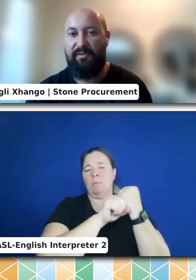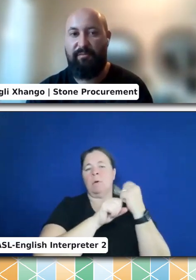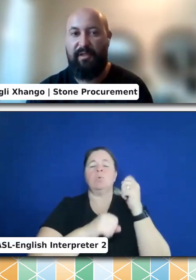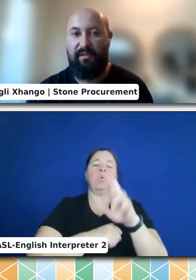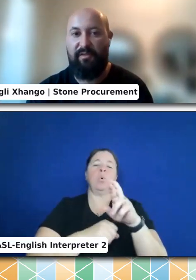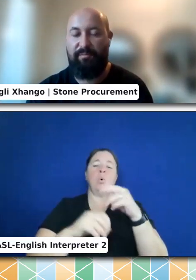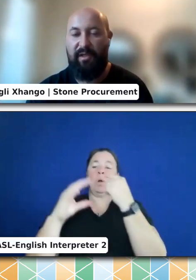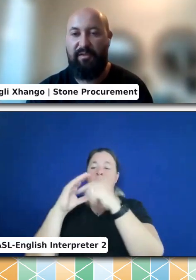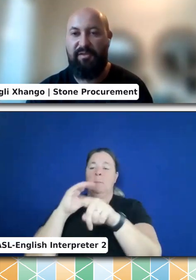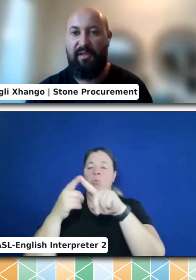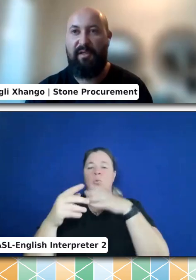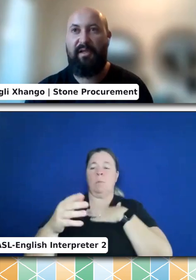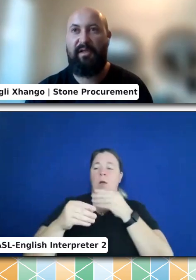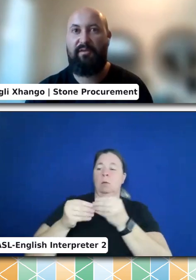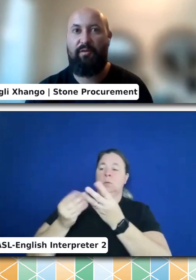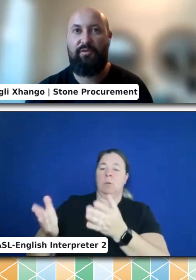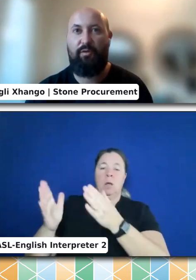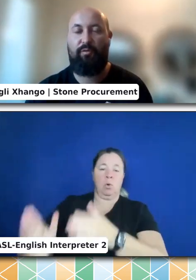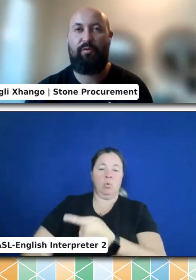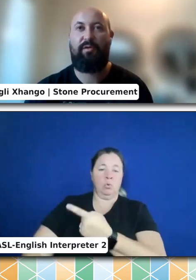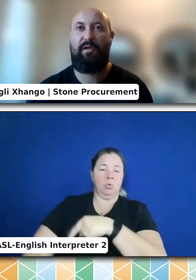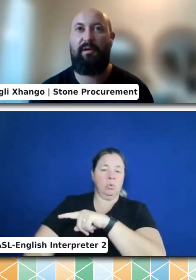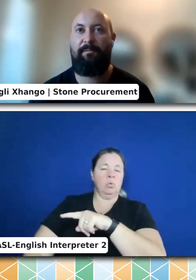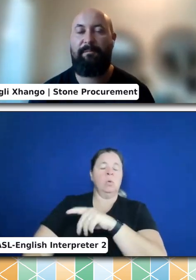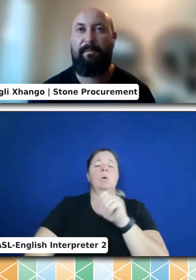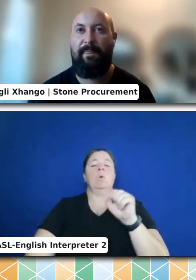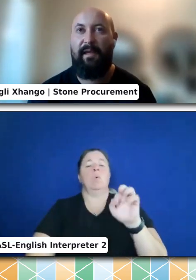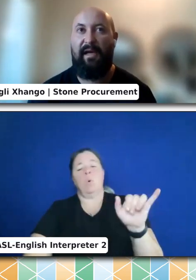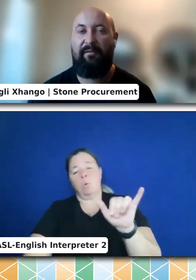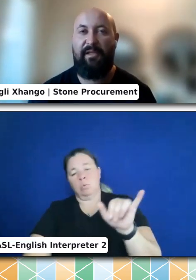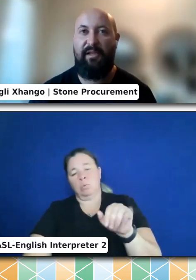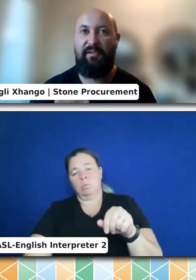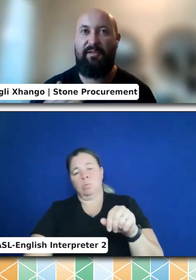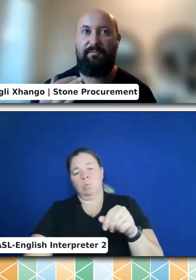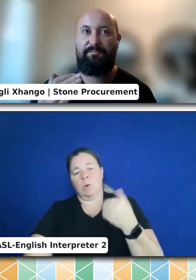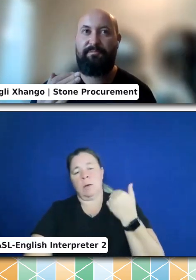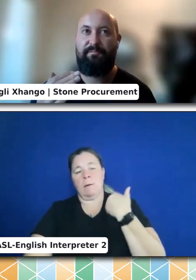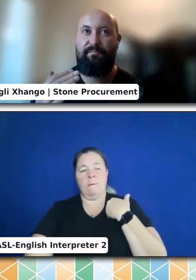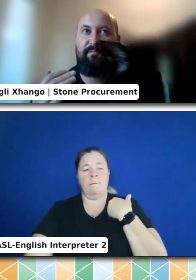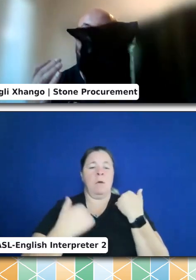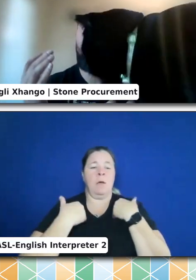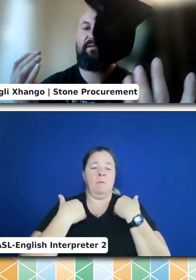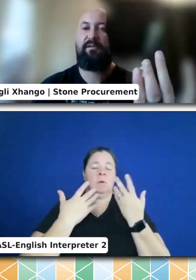Or creating emails to my, uh, suppliers. And also, um… having it…